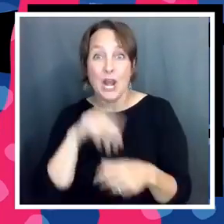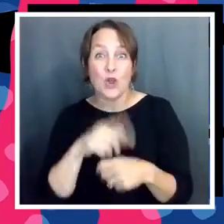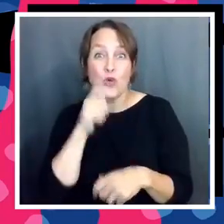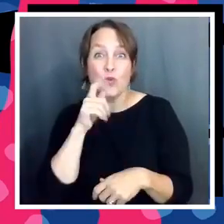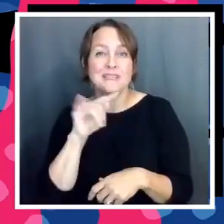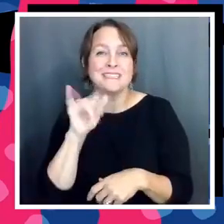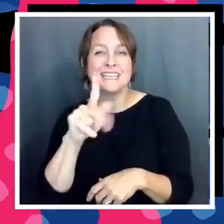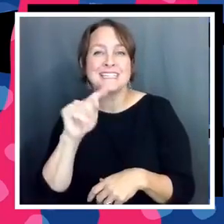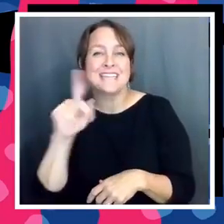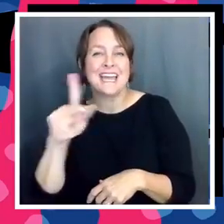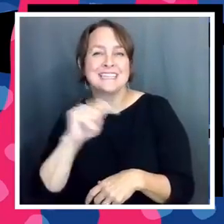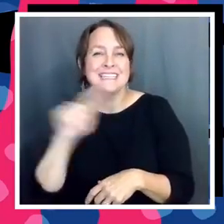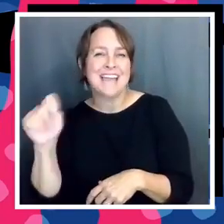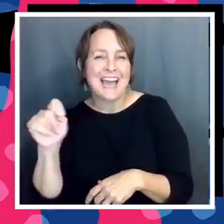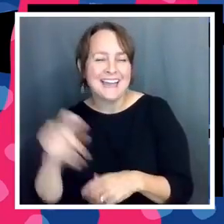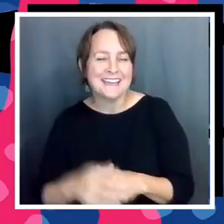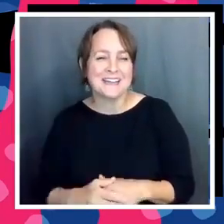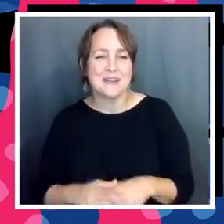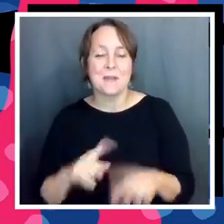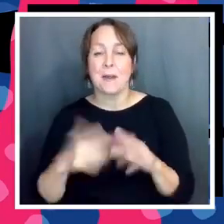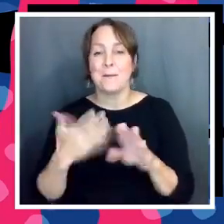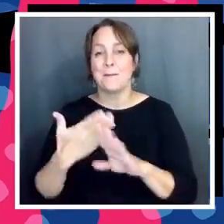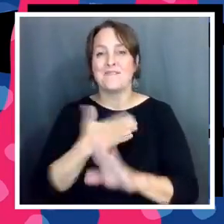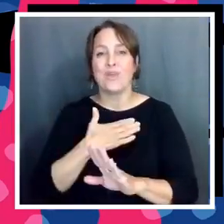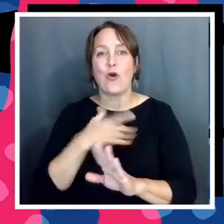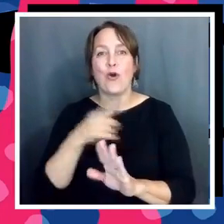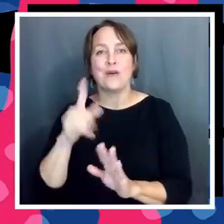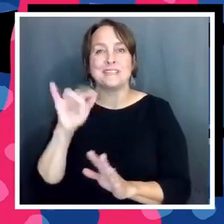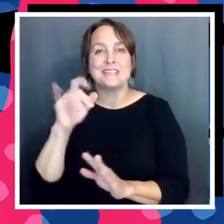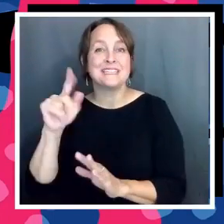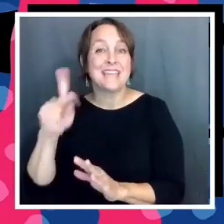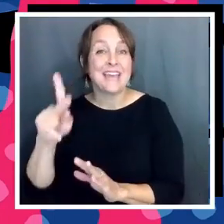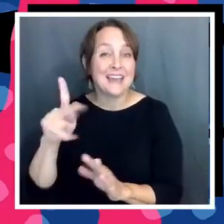KAMALA HARRIS. AND WE WILL SEE HOW ARTISTS